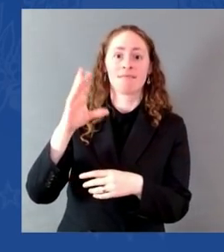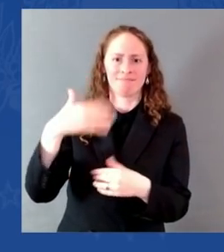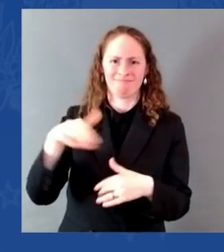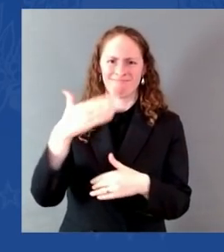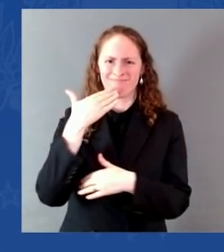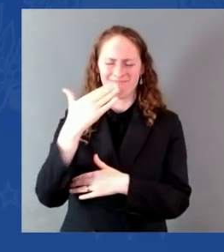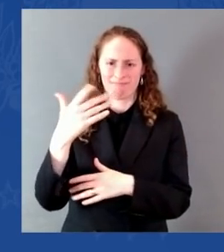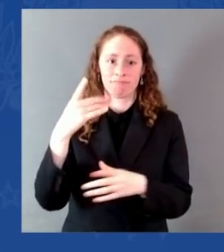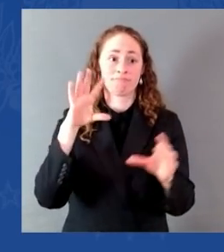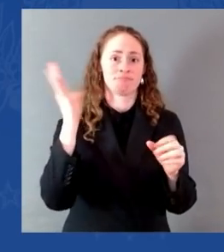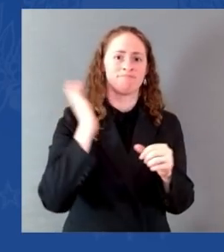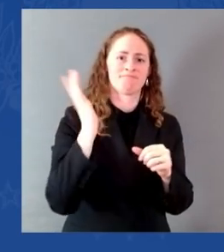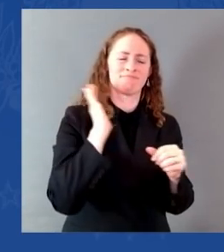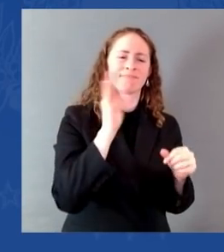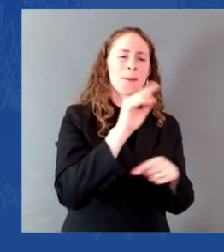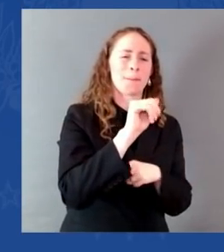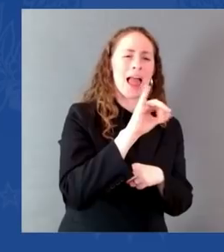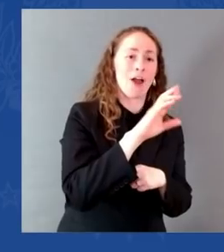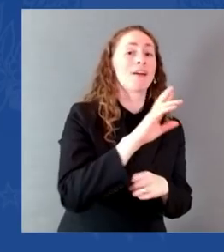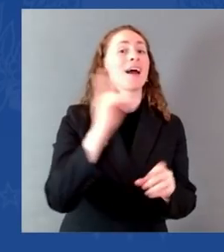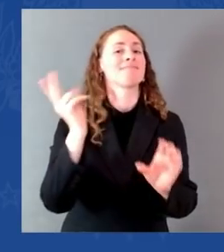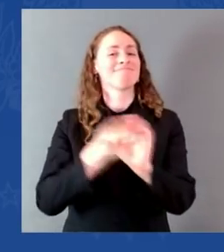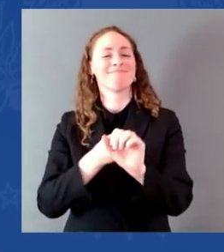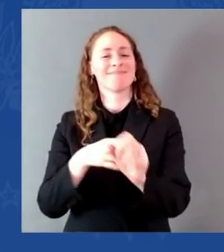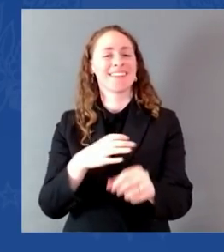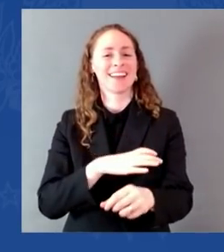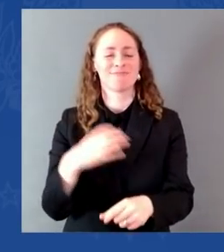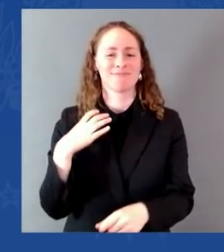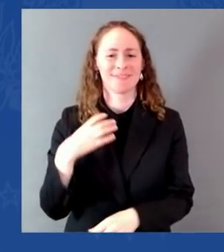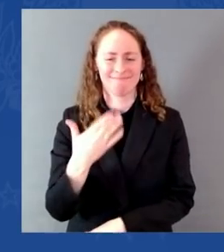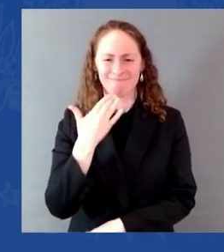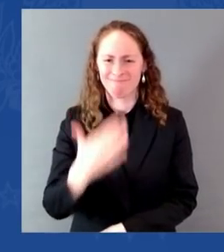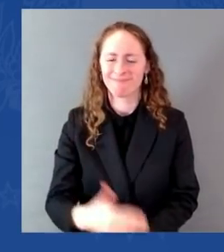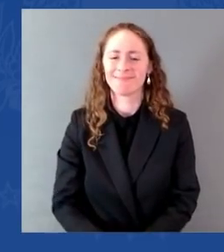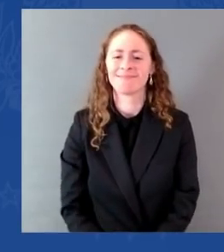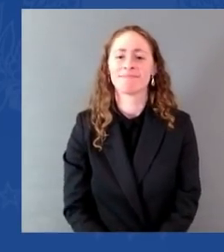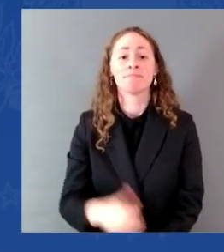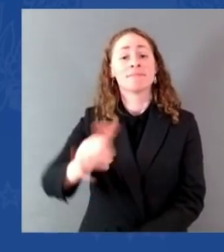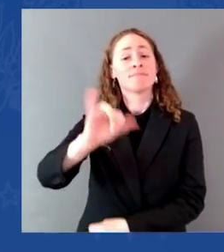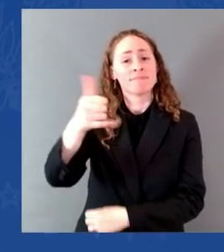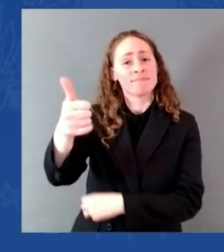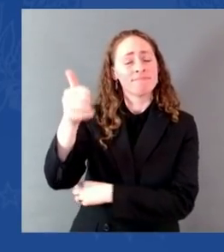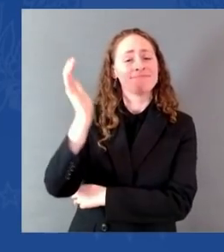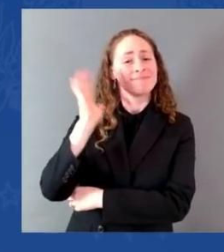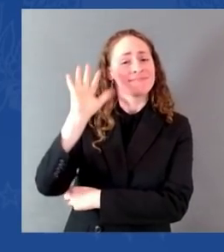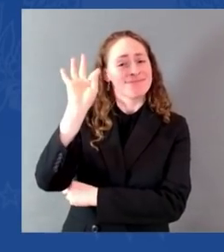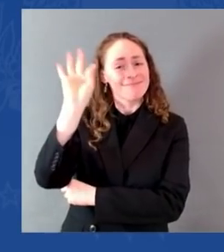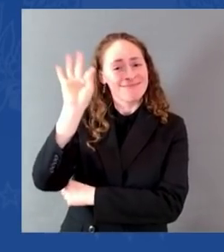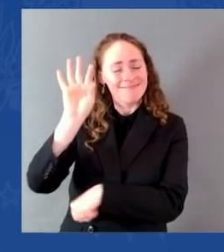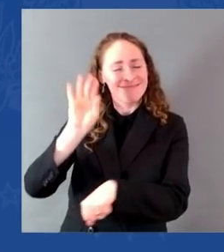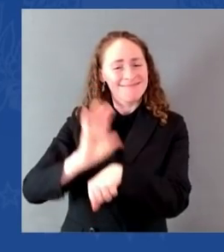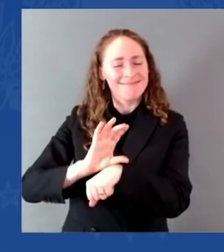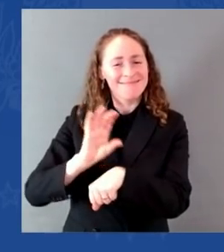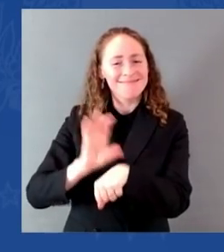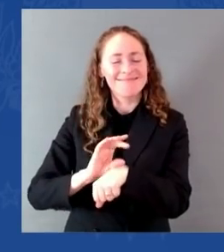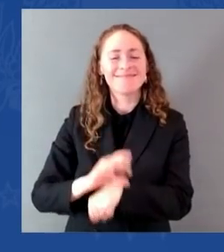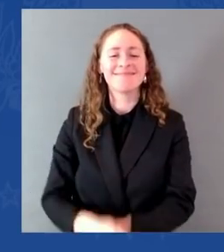many of his congregants call home. So he knows that we need to build our infrastructure the right way --